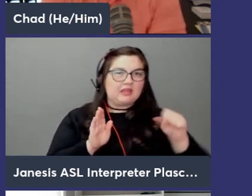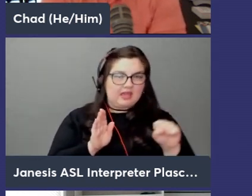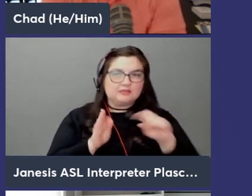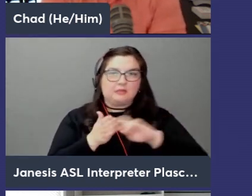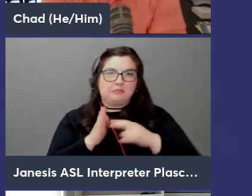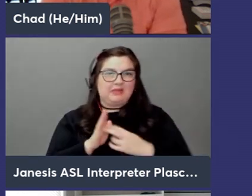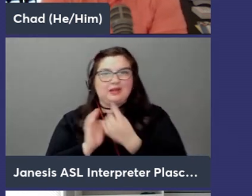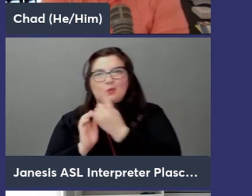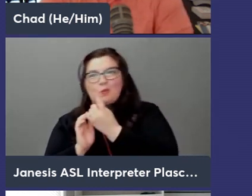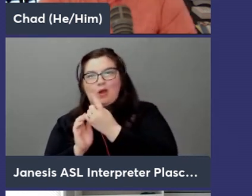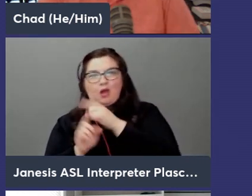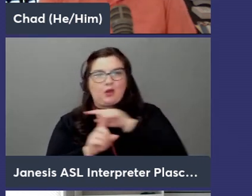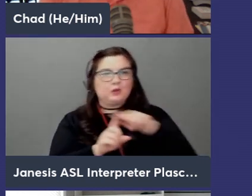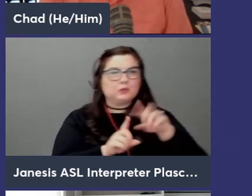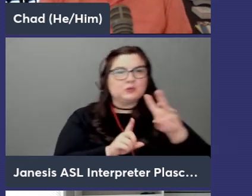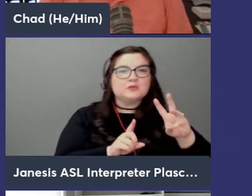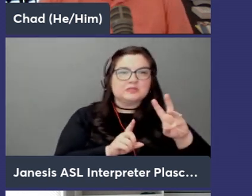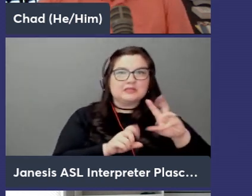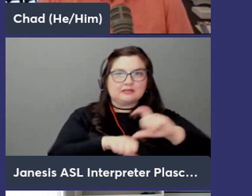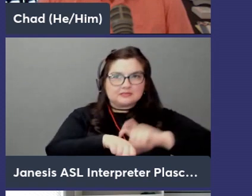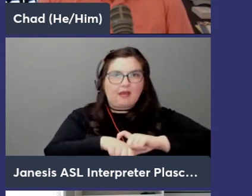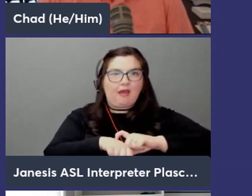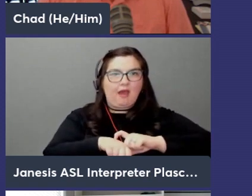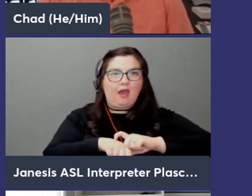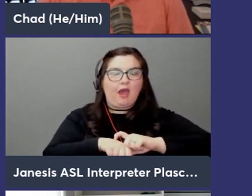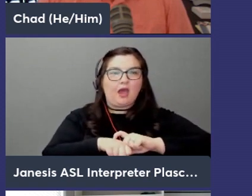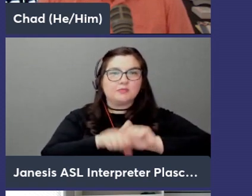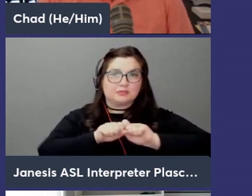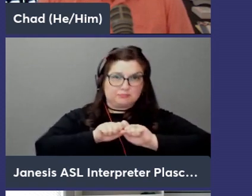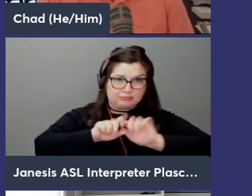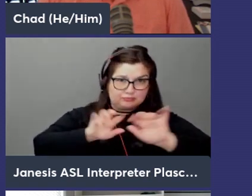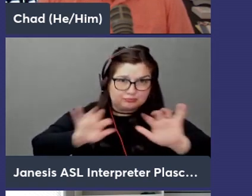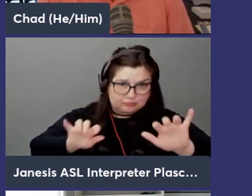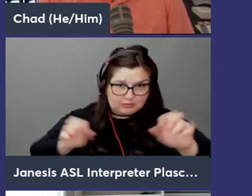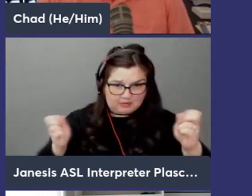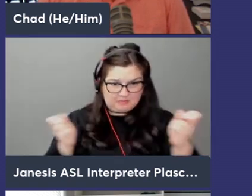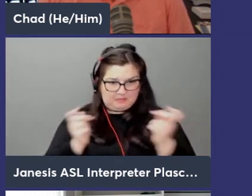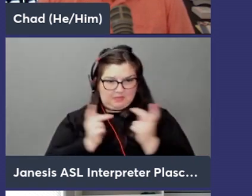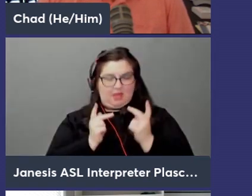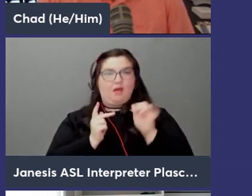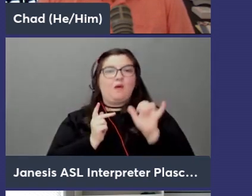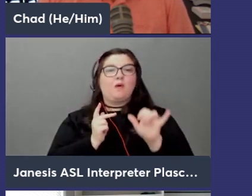and return me back my results. So this is really where graph query languages